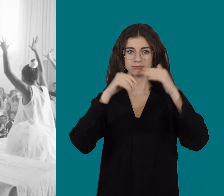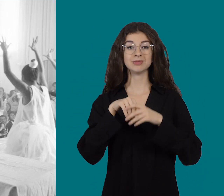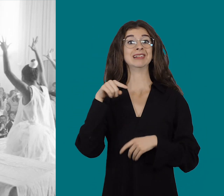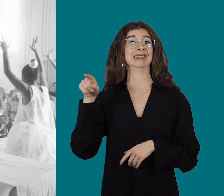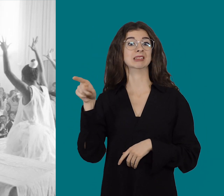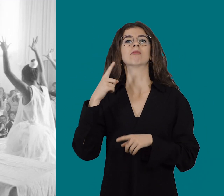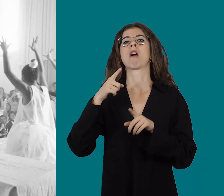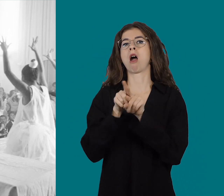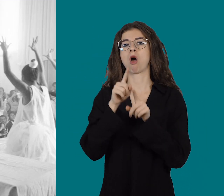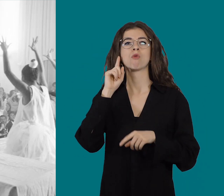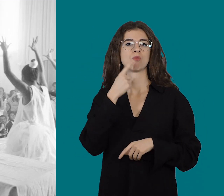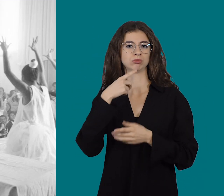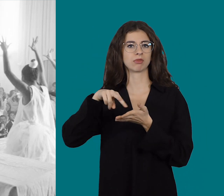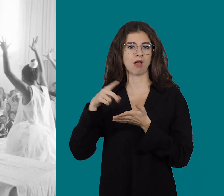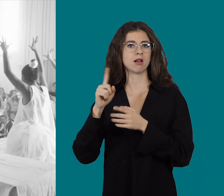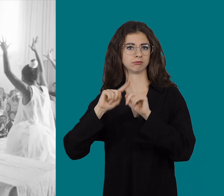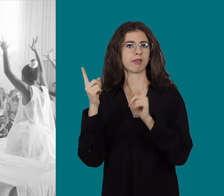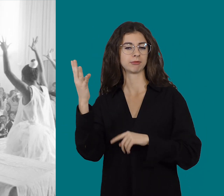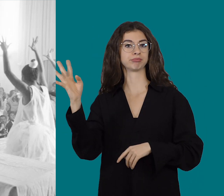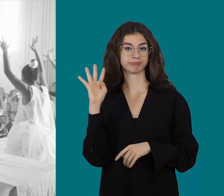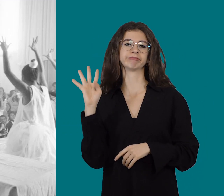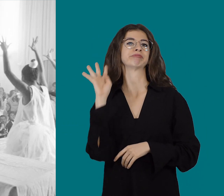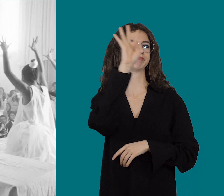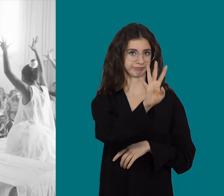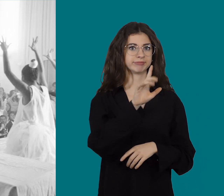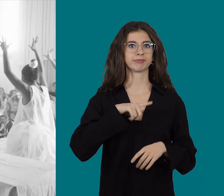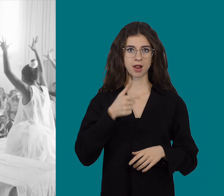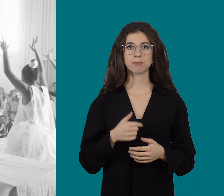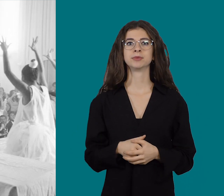and deaf dancers.